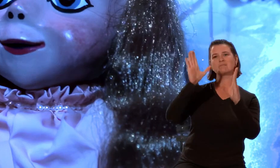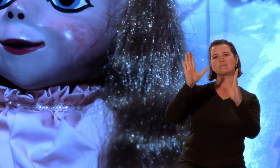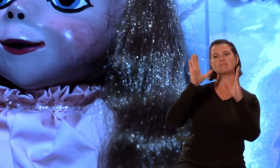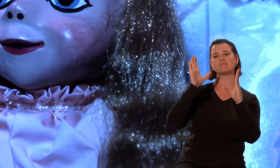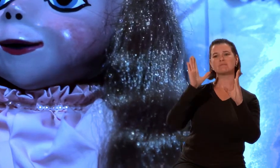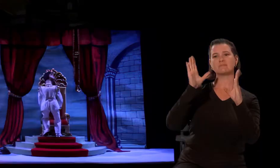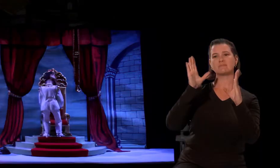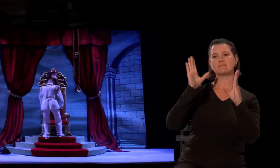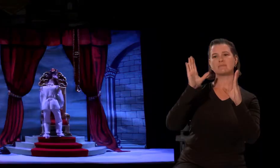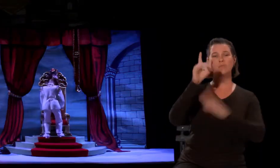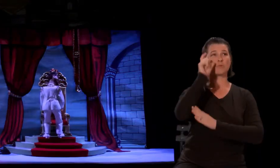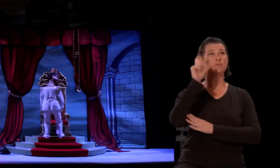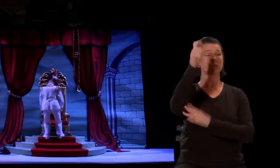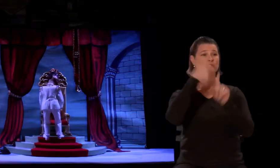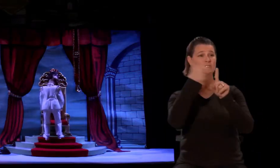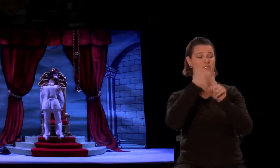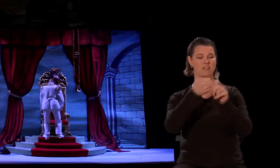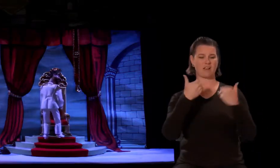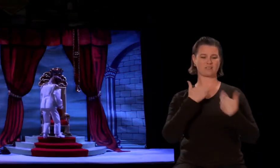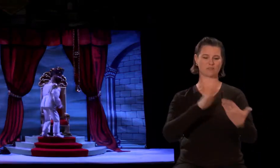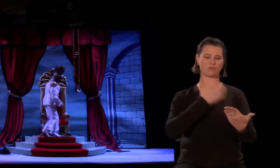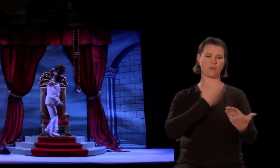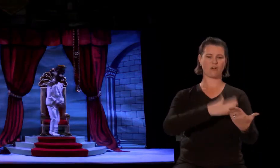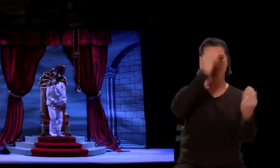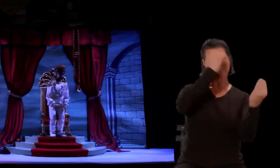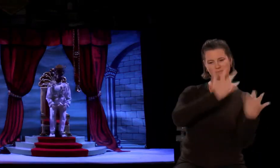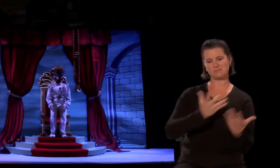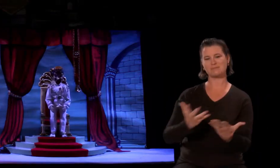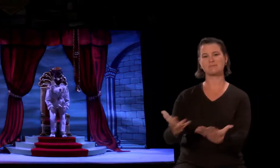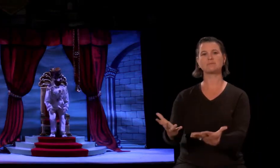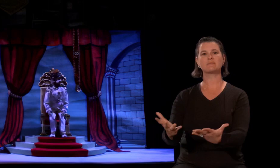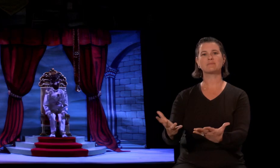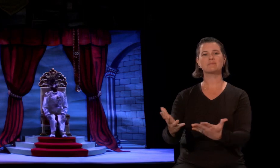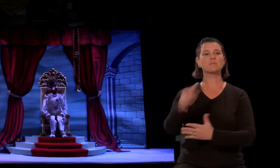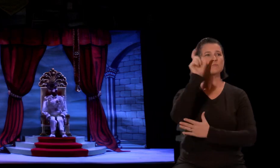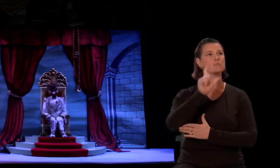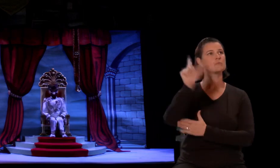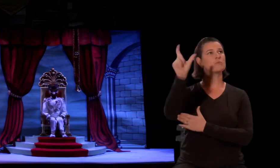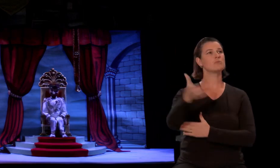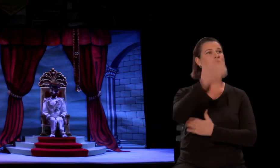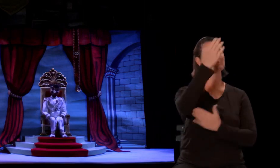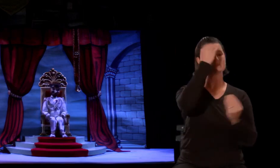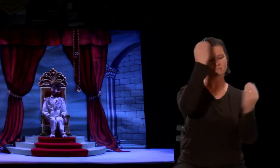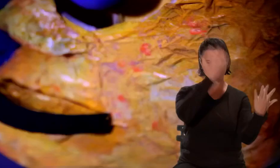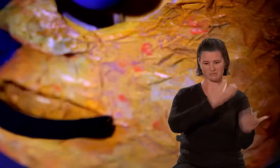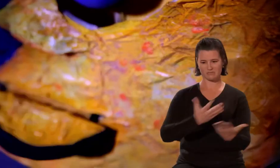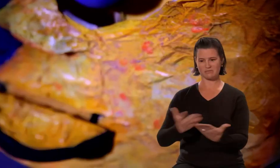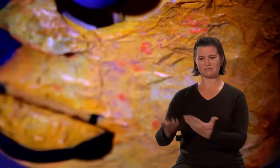The moon has a song for you